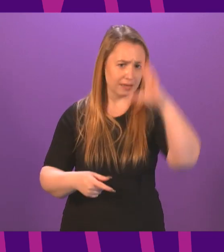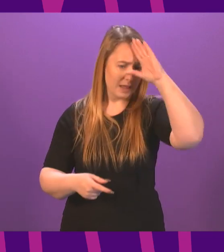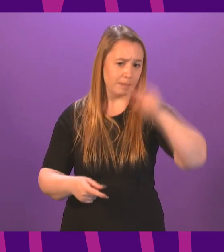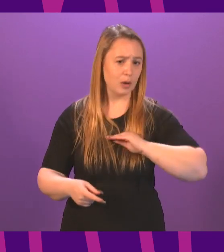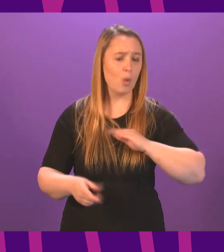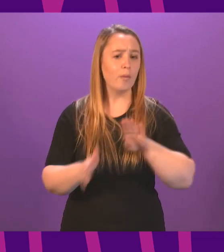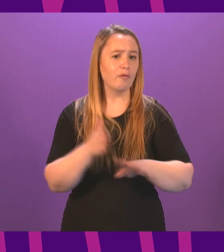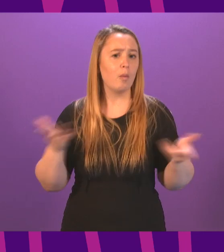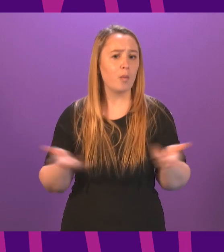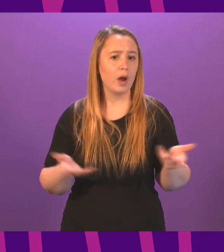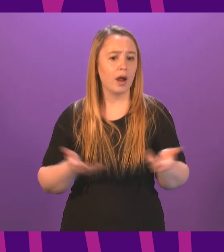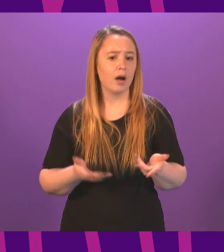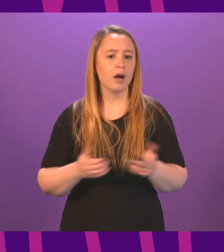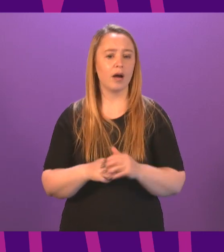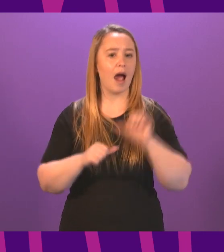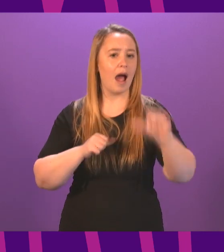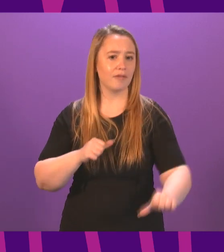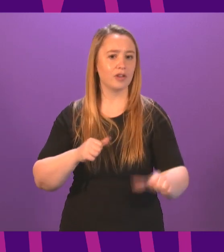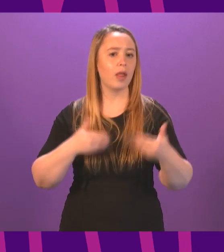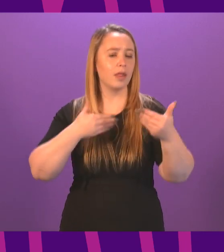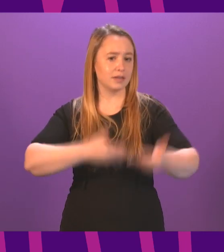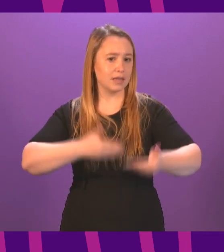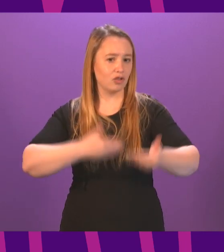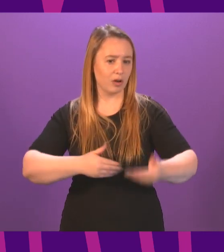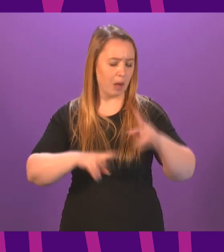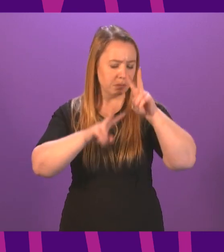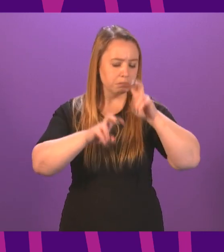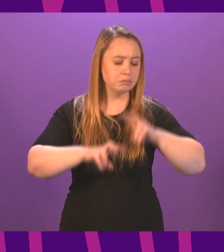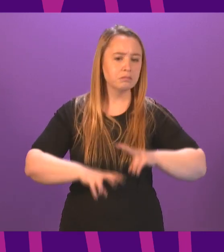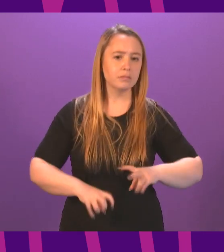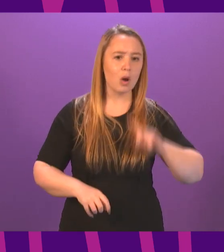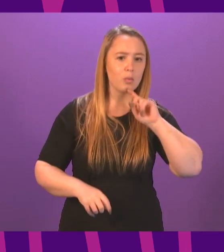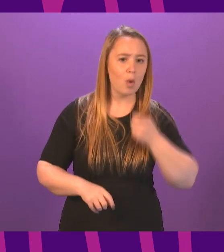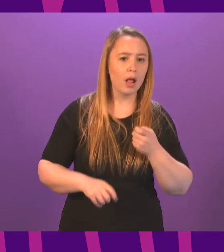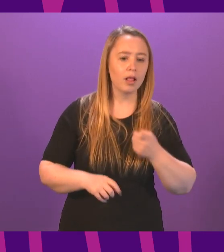questions, we will look into the case and get back to him as quickly as possible. However,